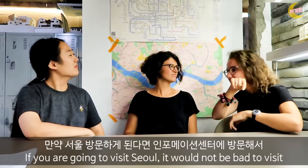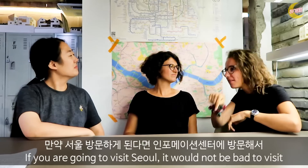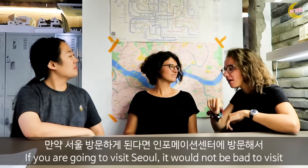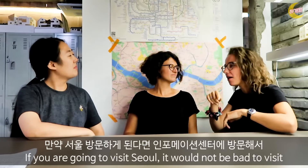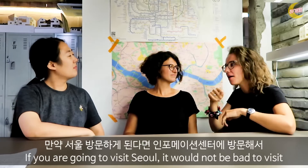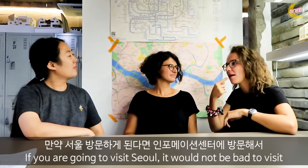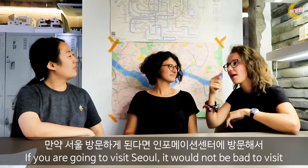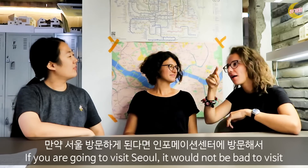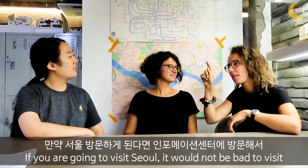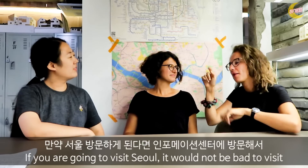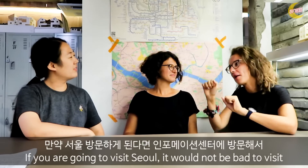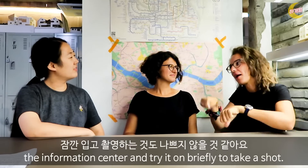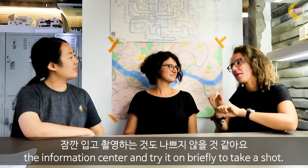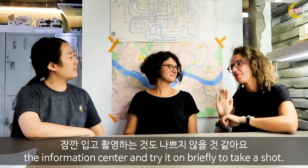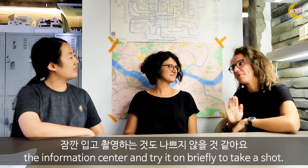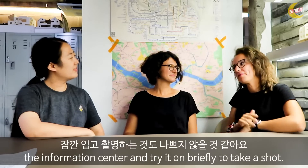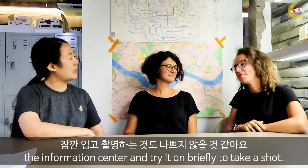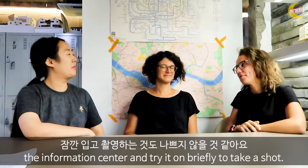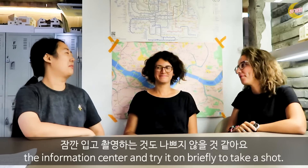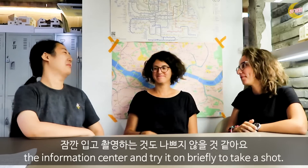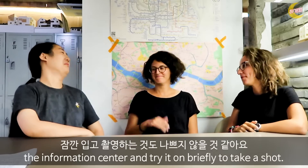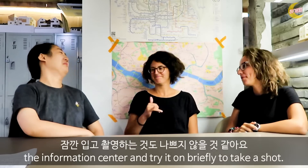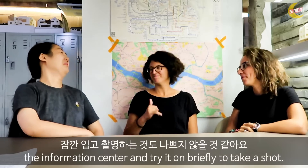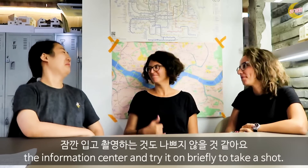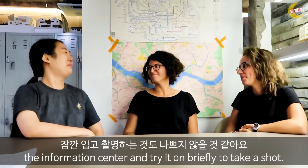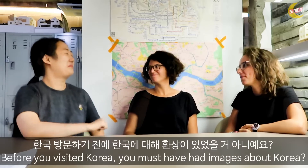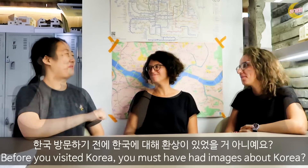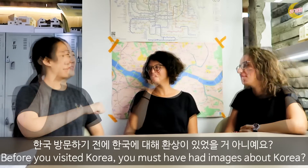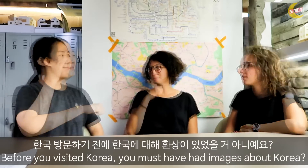If you are going to visit Seoul, it would not be bad to visit the information center and try it on briefly to take a shot.